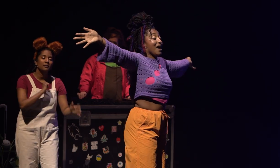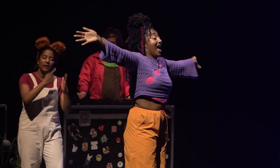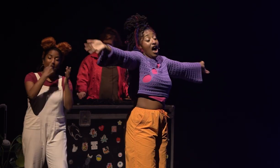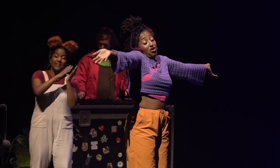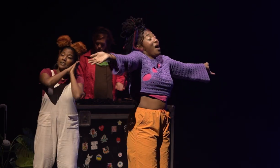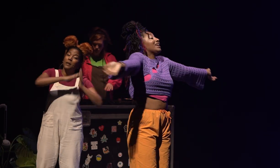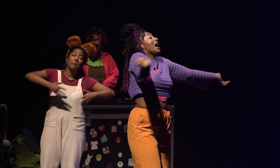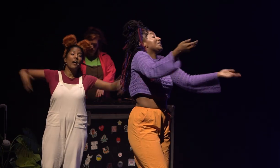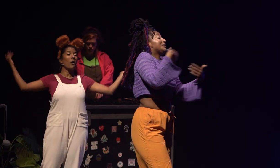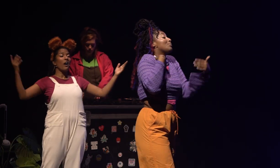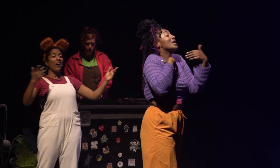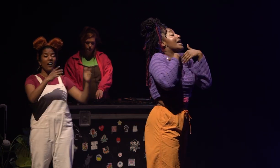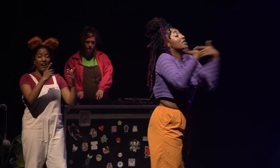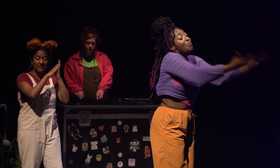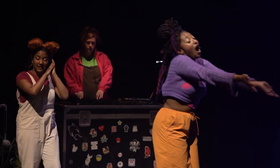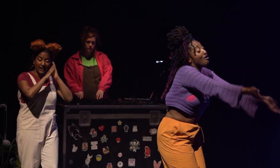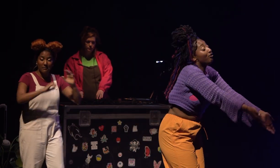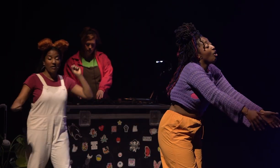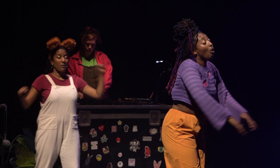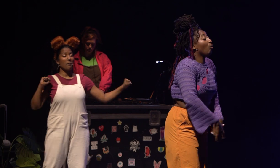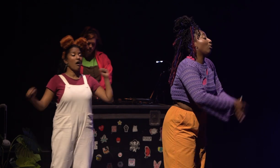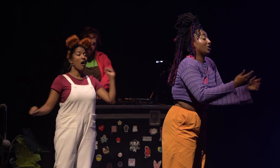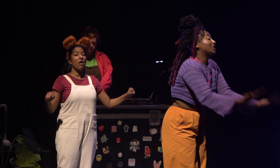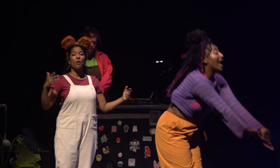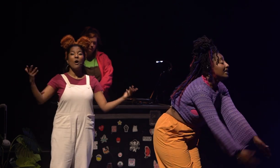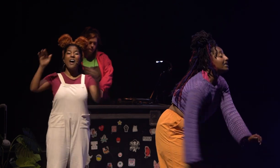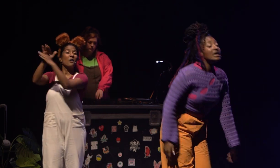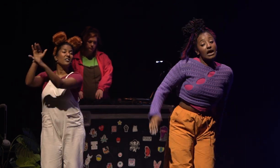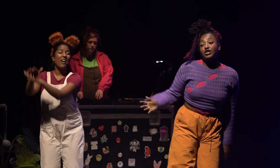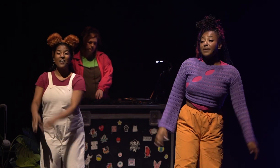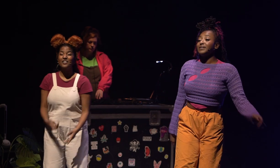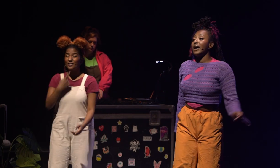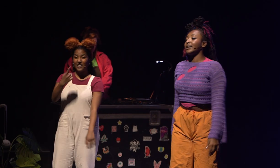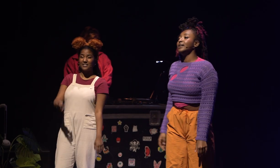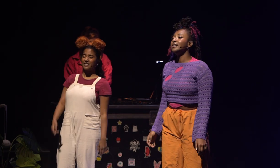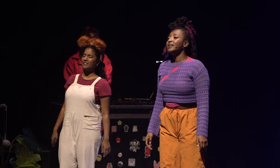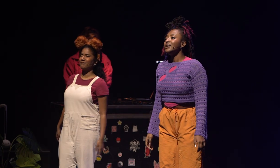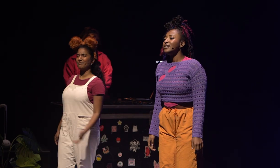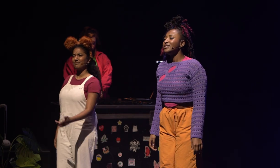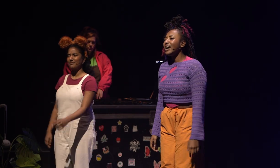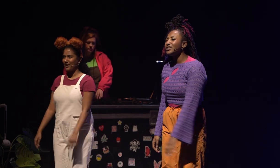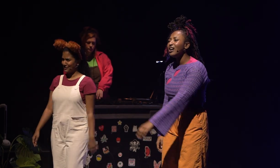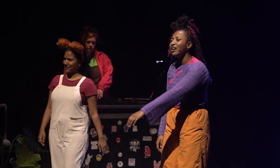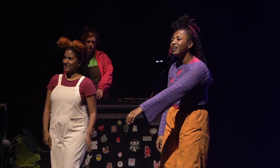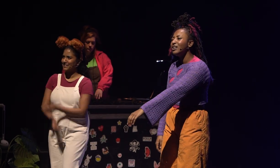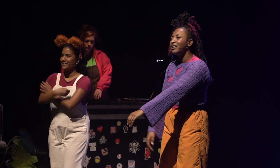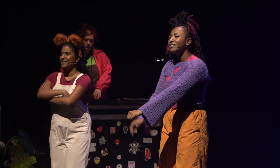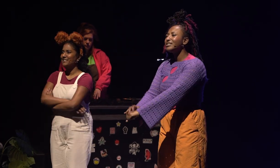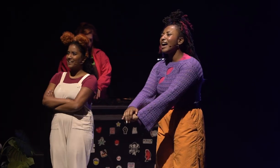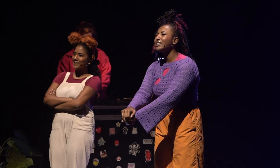I don't mind, I can sleep in the bath, or the shed, and she was like, 'Sasha, Sash,